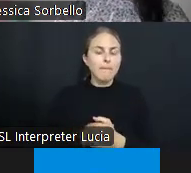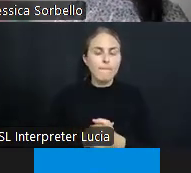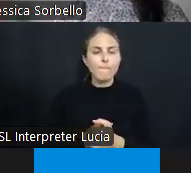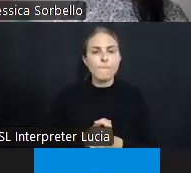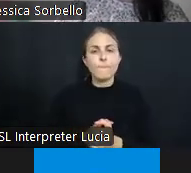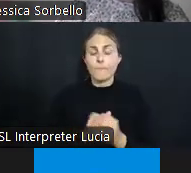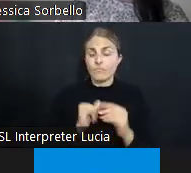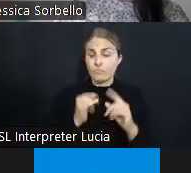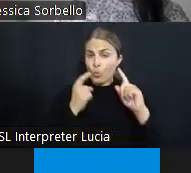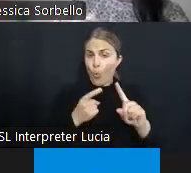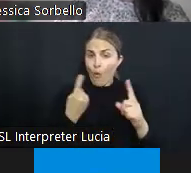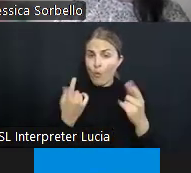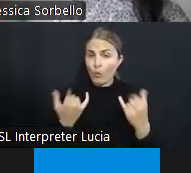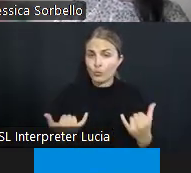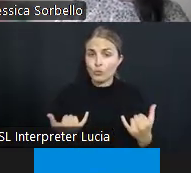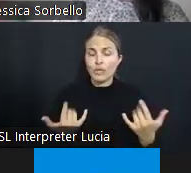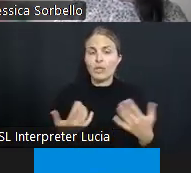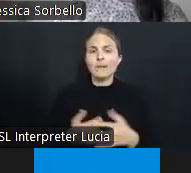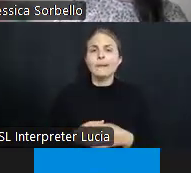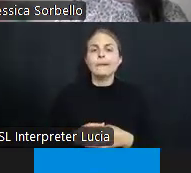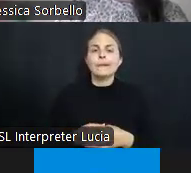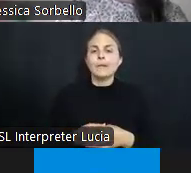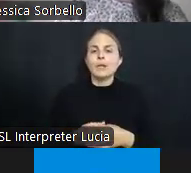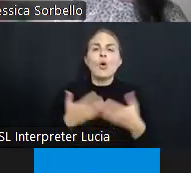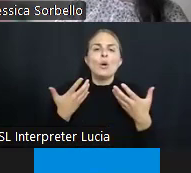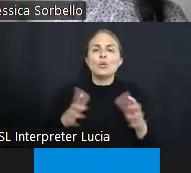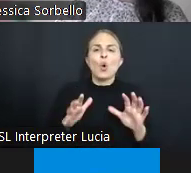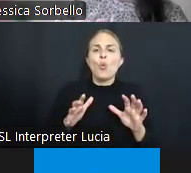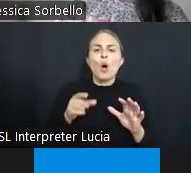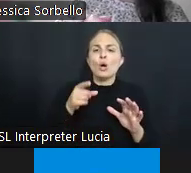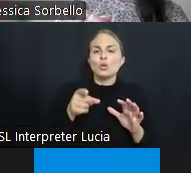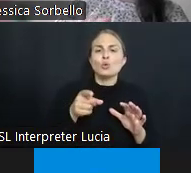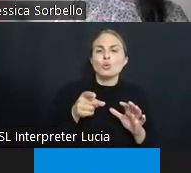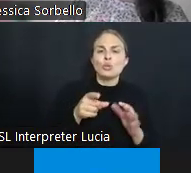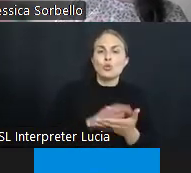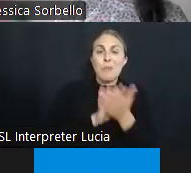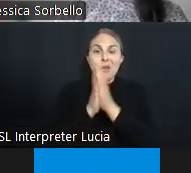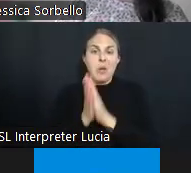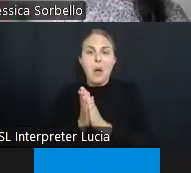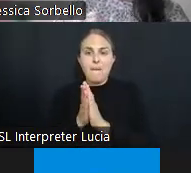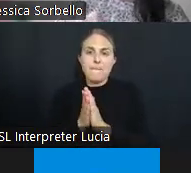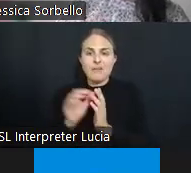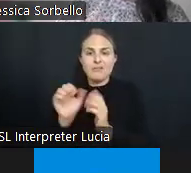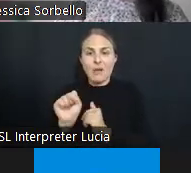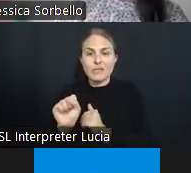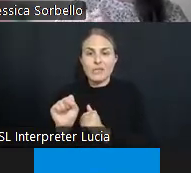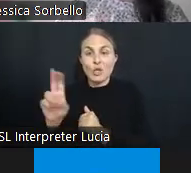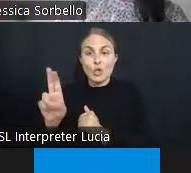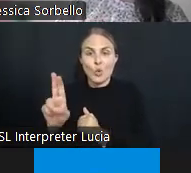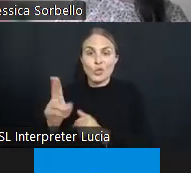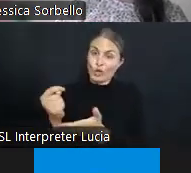to make any one substance use treatment experts. Everyone here has their own scope of work and practice you know, I